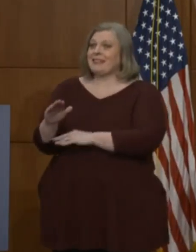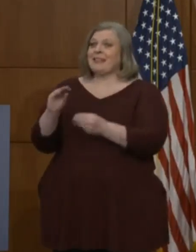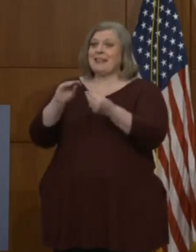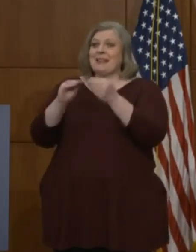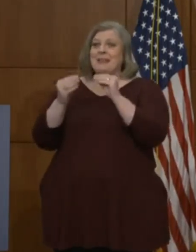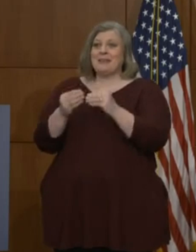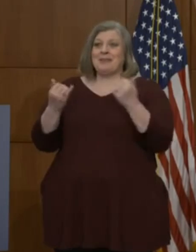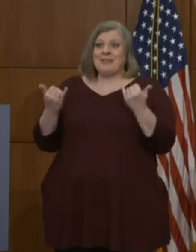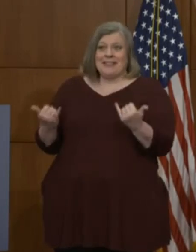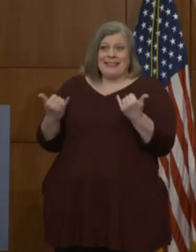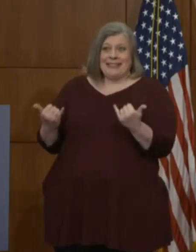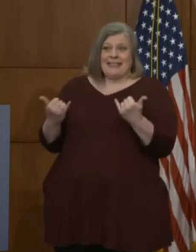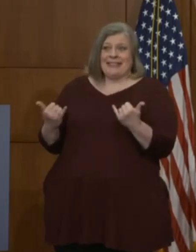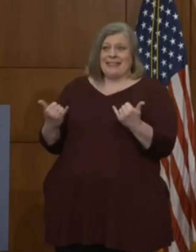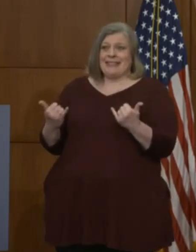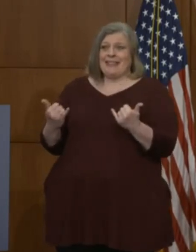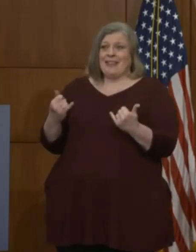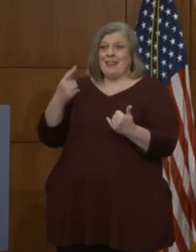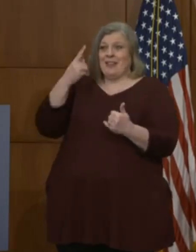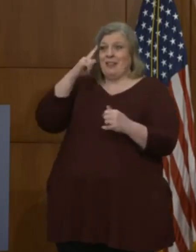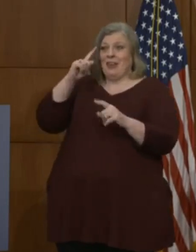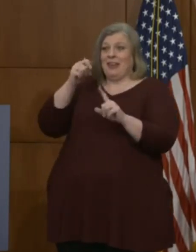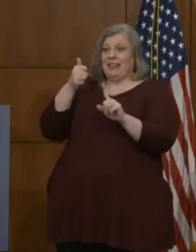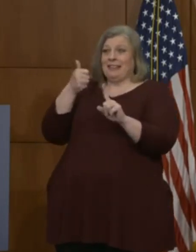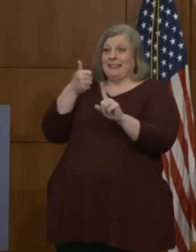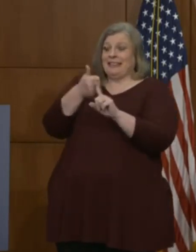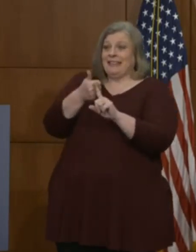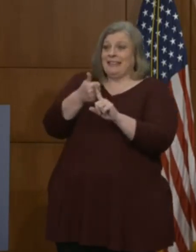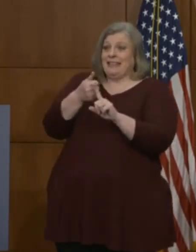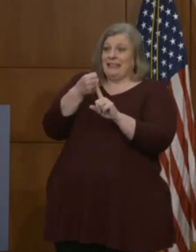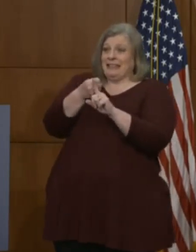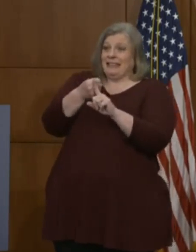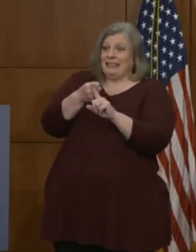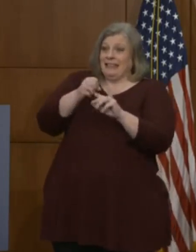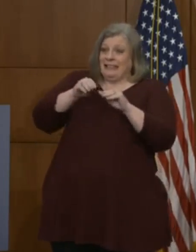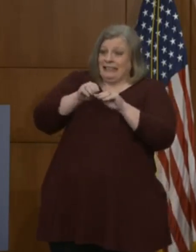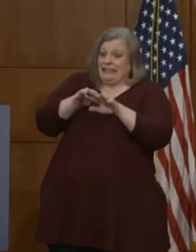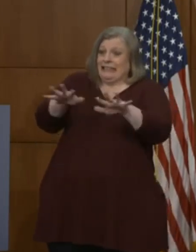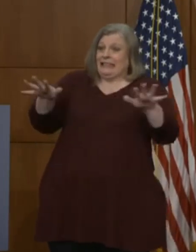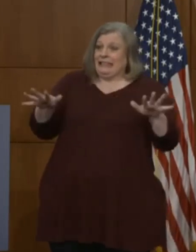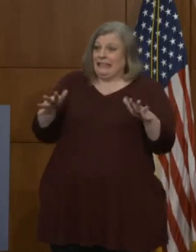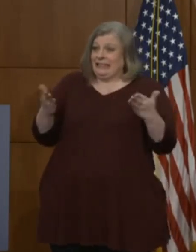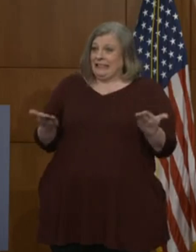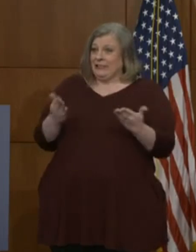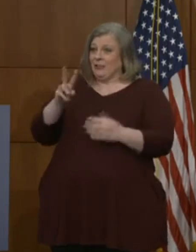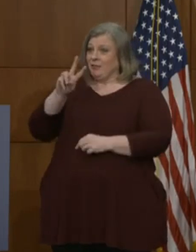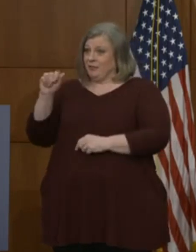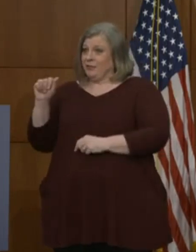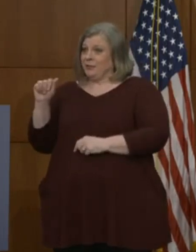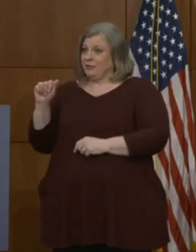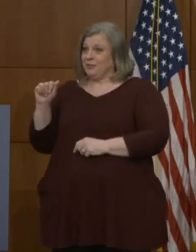THANK YOU GOVERNOR. GOOD AFTERNOON. THE NUMBERS TODAY AFTERNOON. THE NUMBERS TODAY FOR- THE IMPACT OF THIS- FOR- THE IMPACT OF THIS- PANDEMIC HERE IN THE